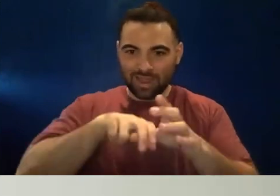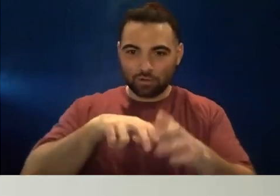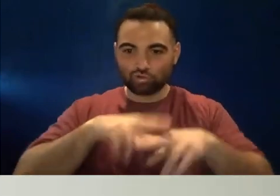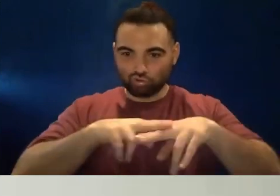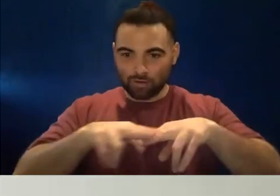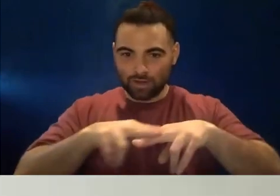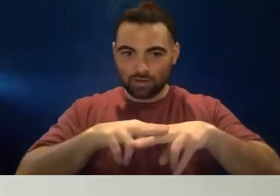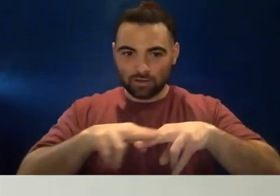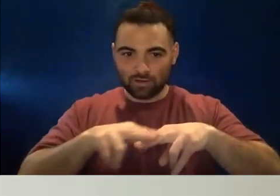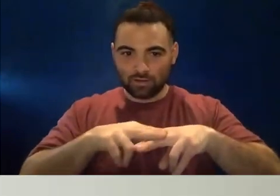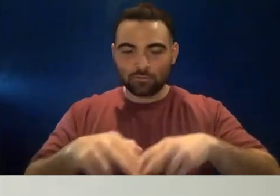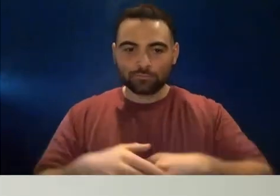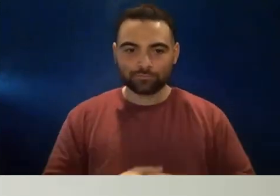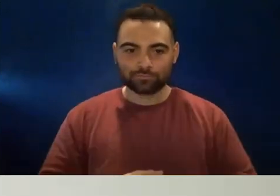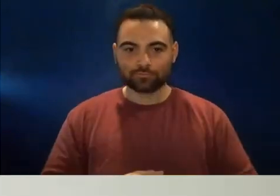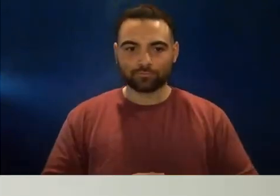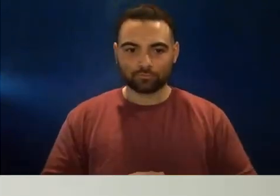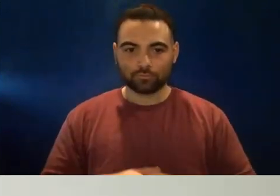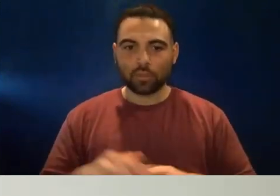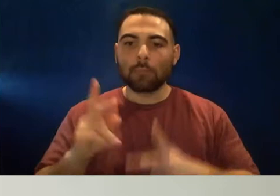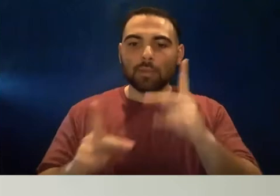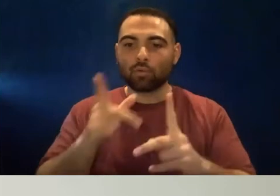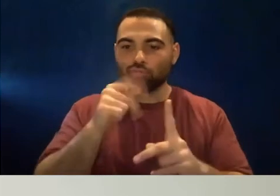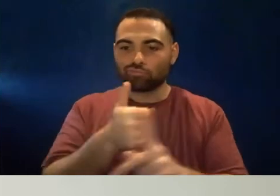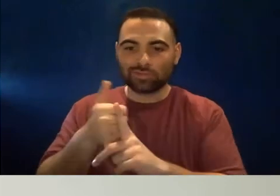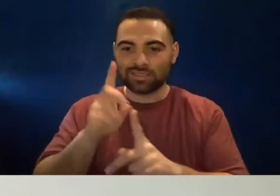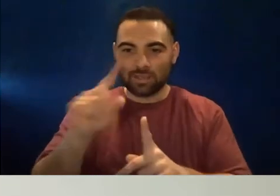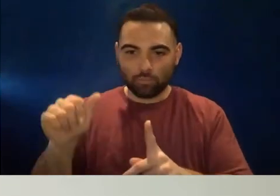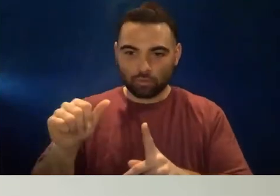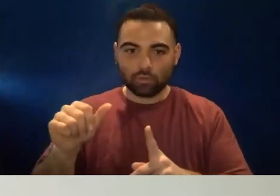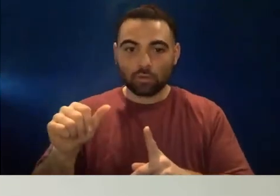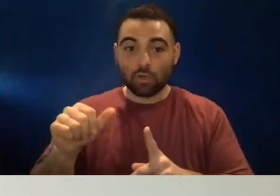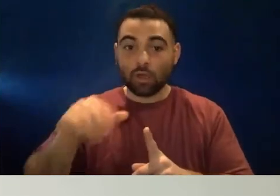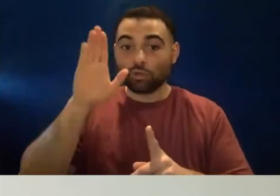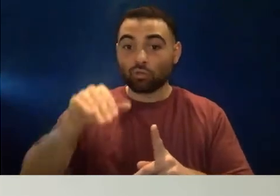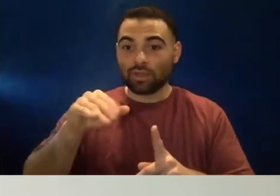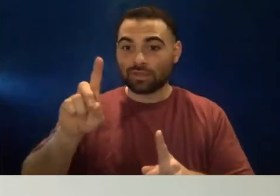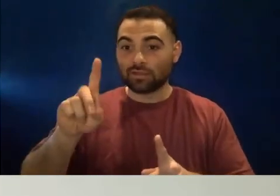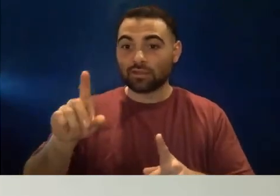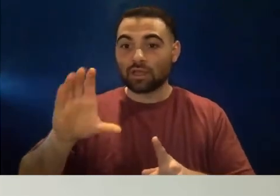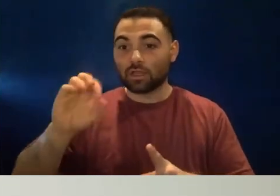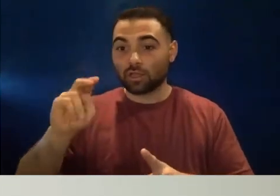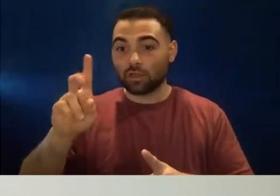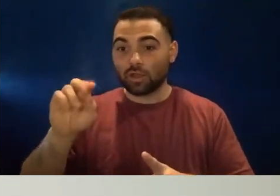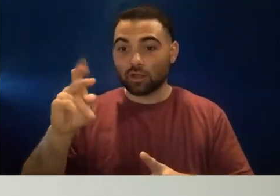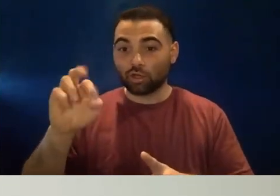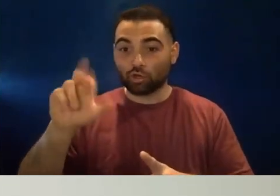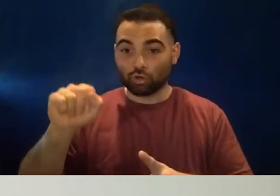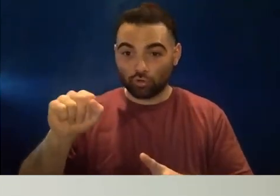but often are not. So the conductors car is where the accessible boarding area is. It's in the center of the platform